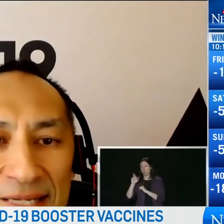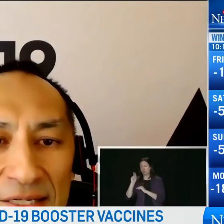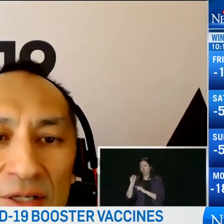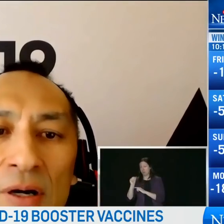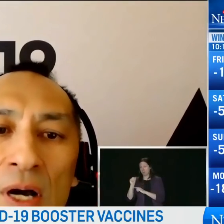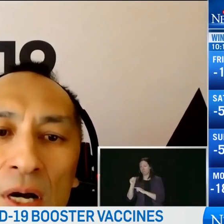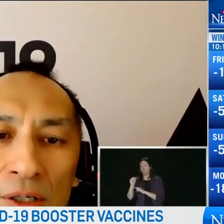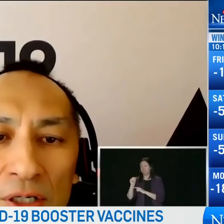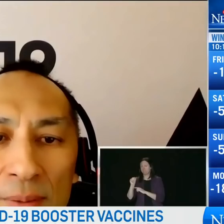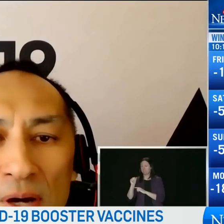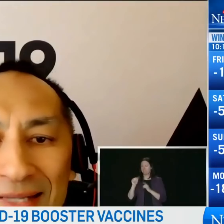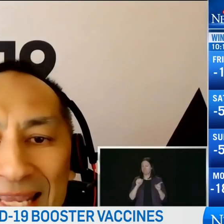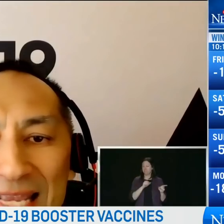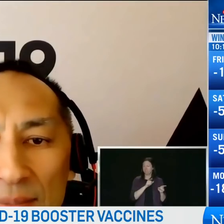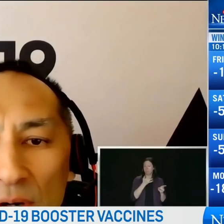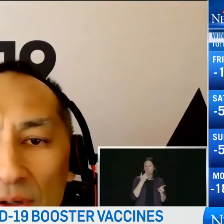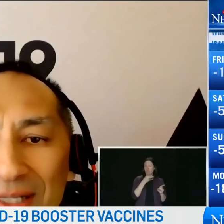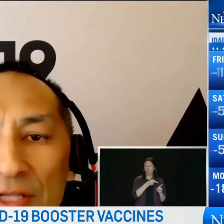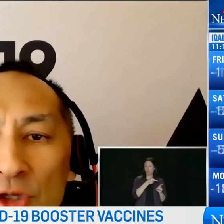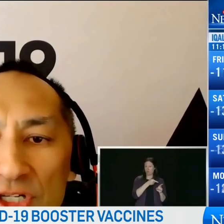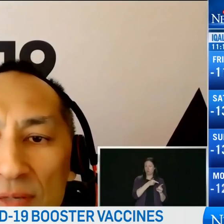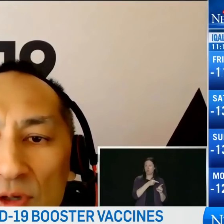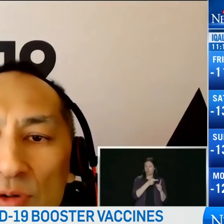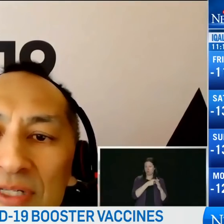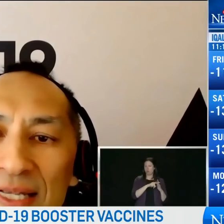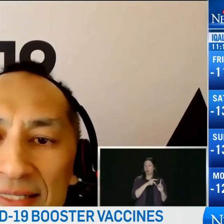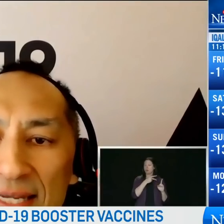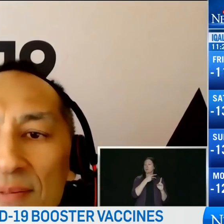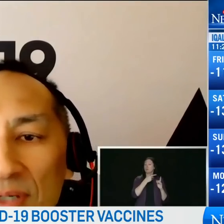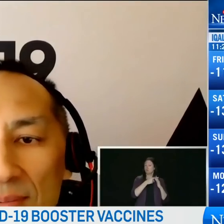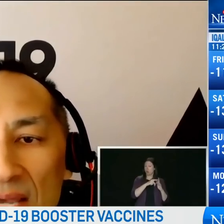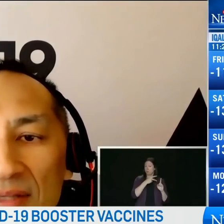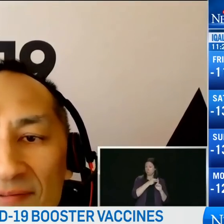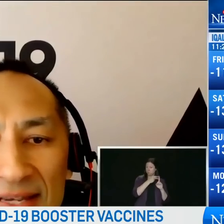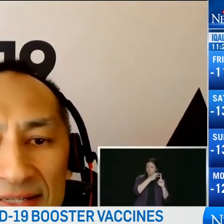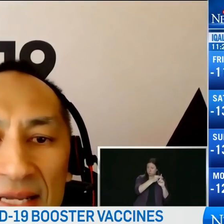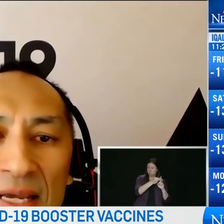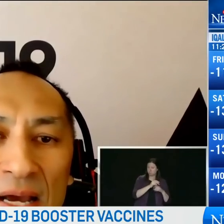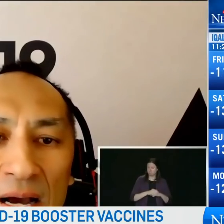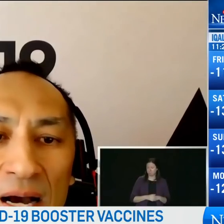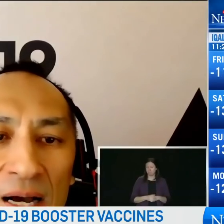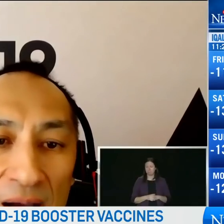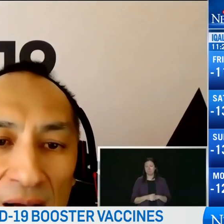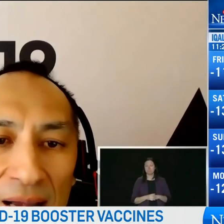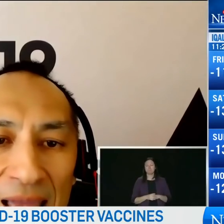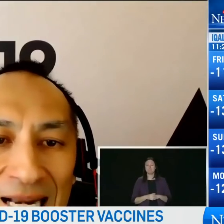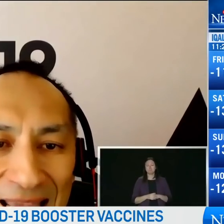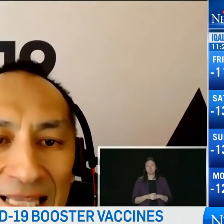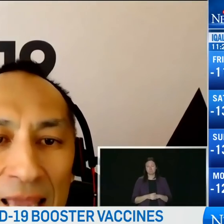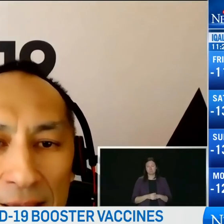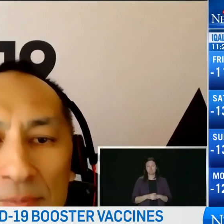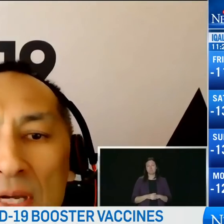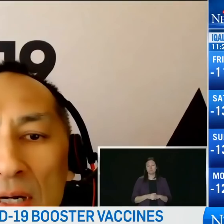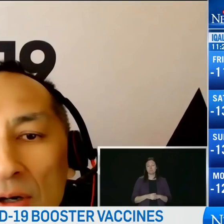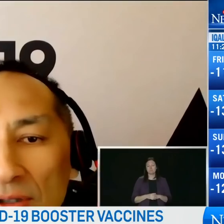USE OF OF PFIZER-BIONTECH CROMARTIE IS PREFERRED TO START